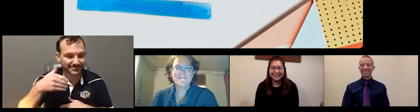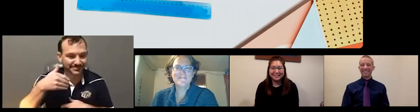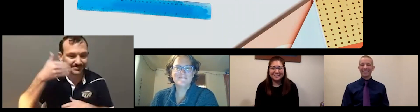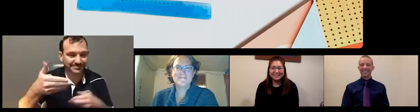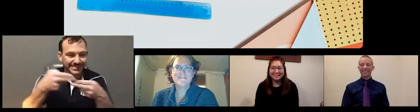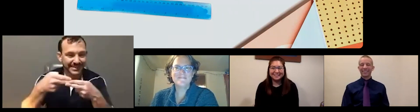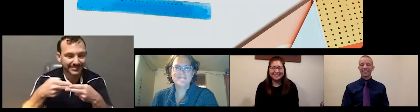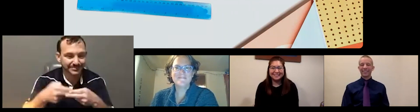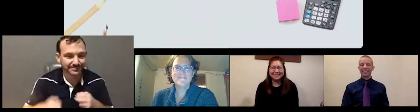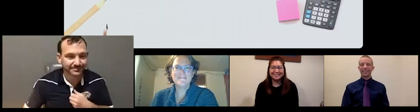Next slide, please.